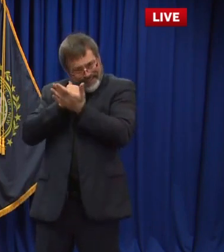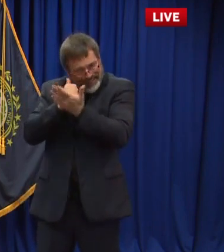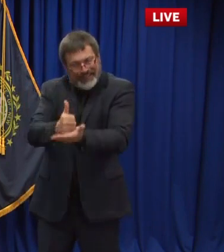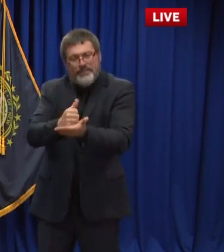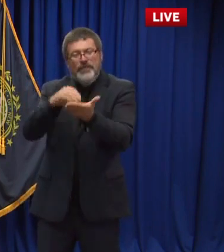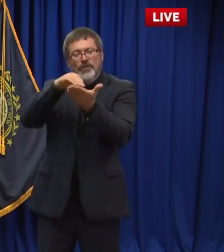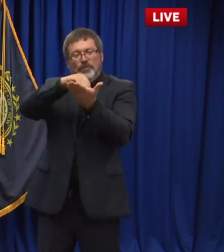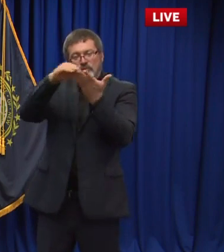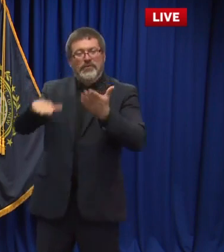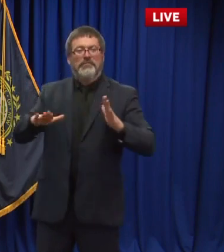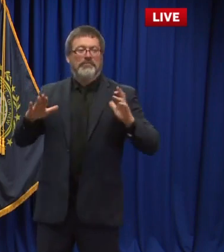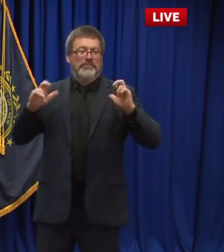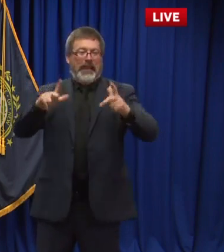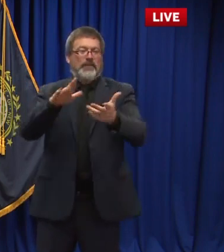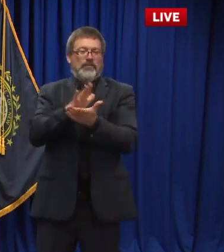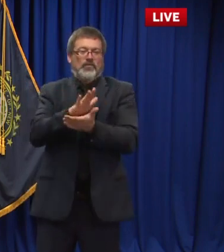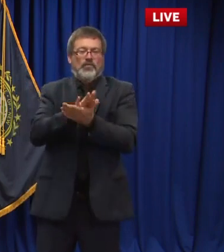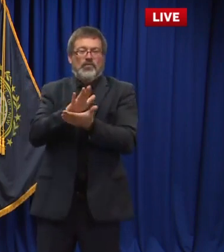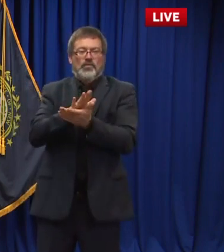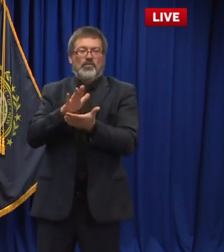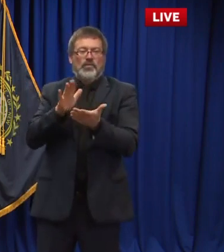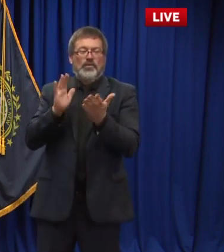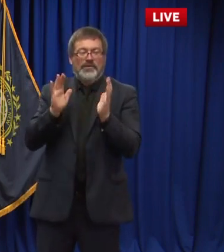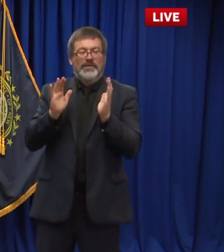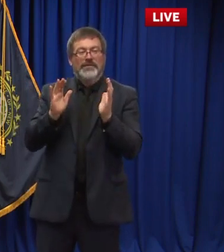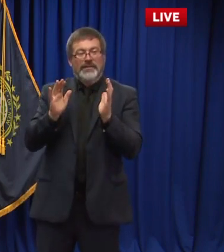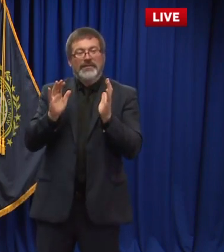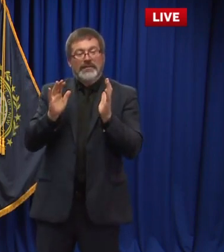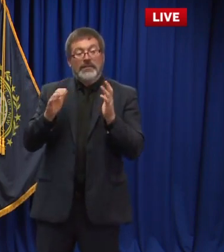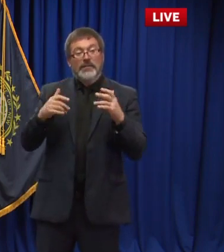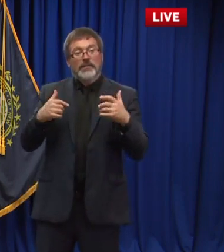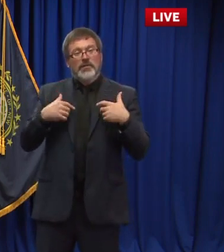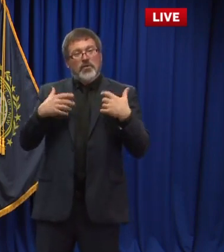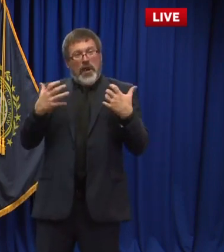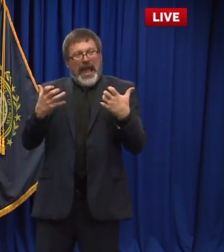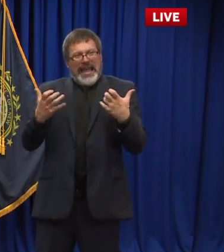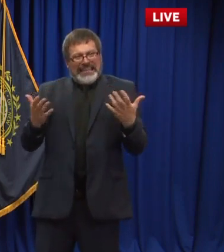MAXIMIZE THE EDUCATIONAL BENEFIT BRING STUDENTS BACK TO CLASS.